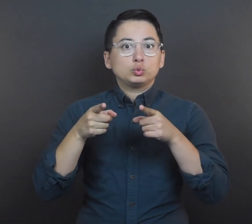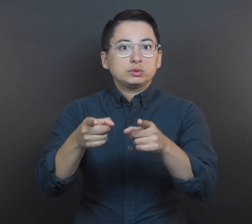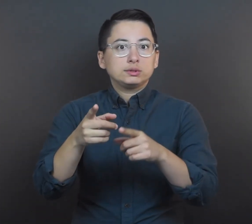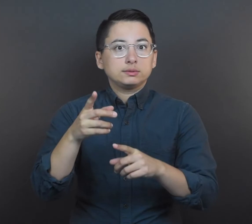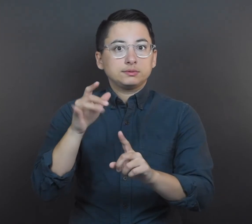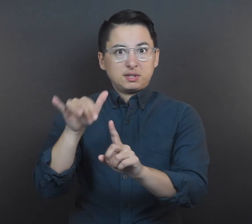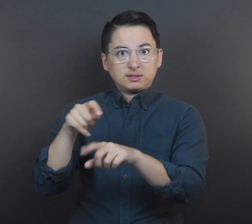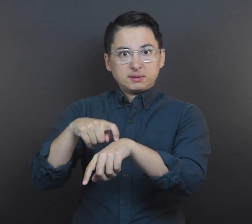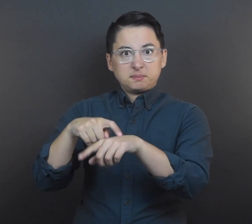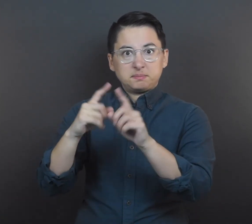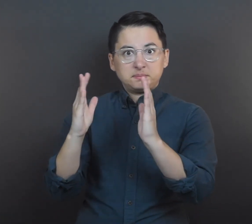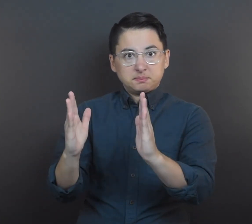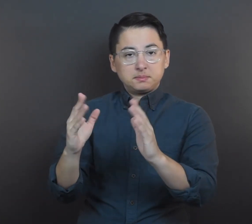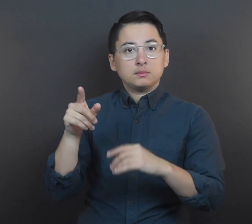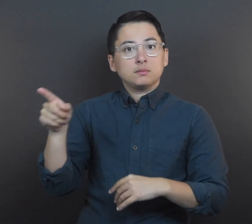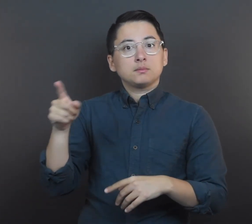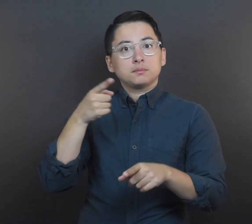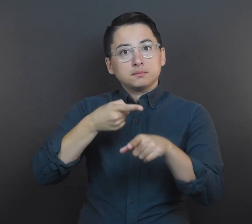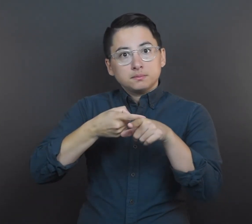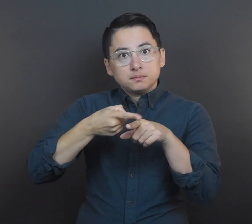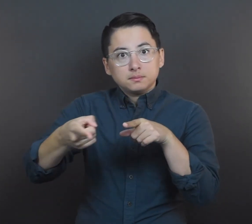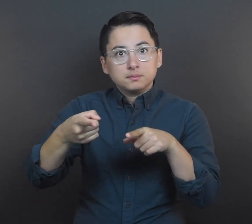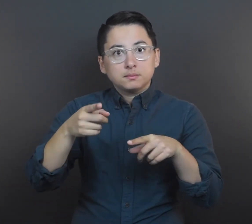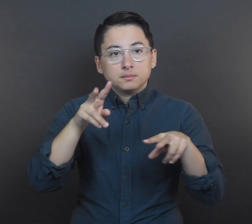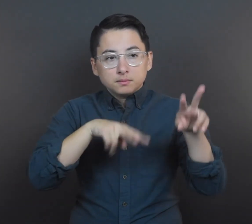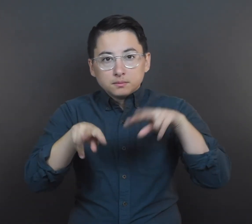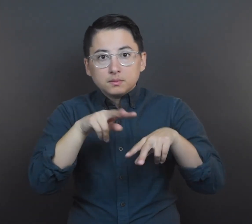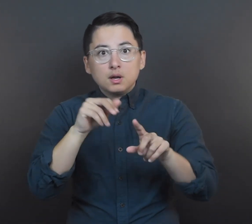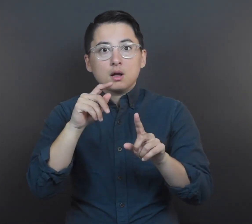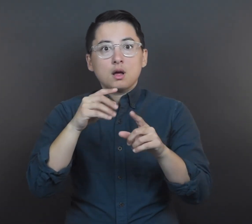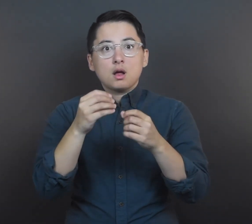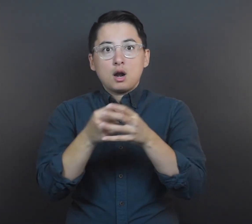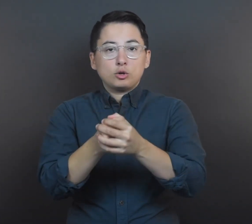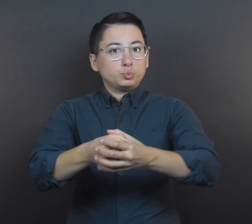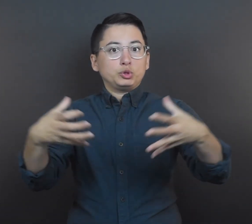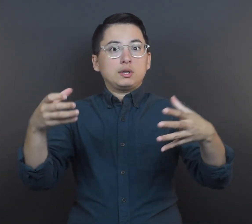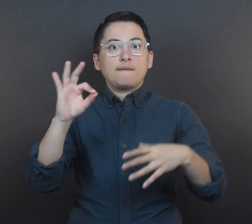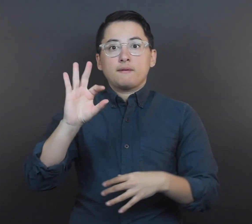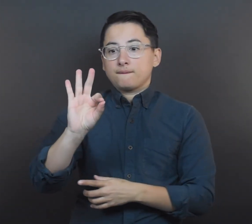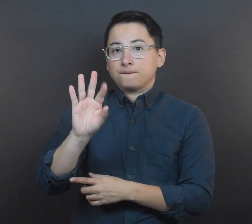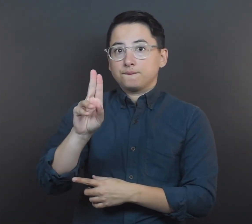during which she specialized in pursuing outbreaks of fungal disease.